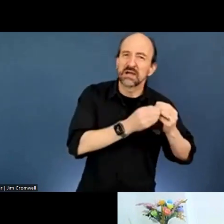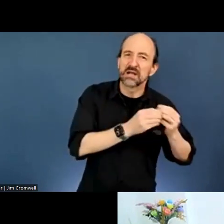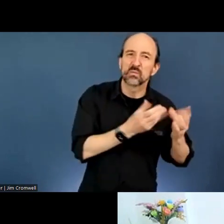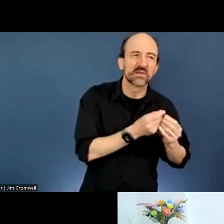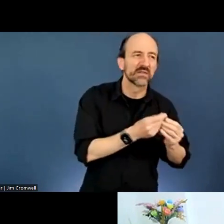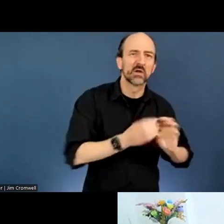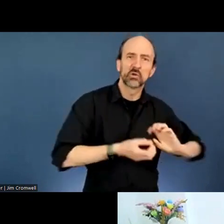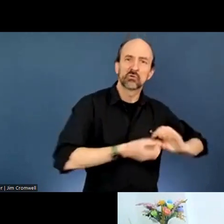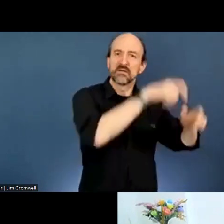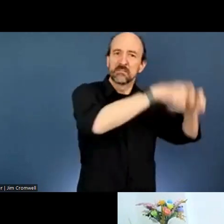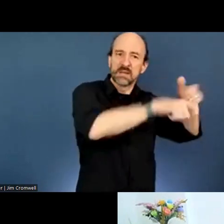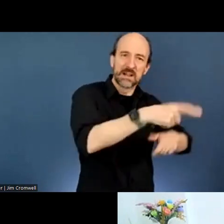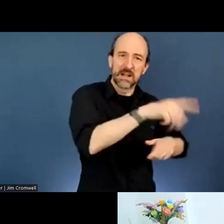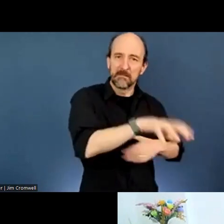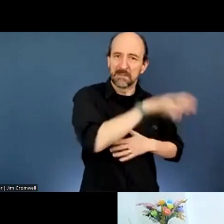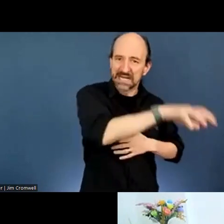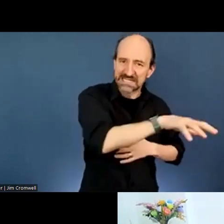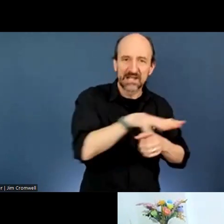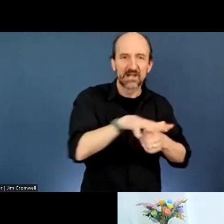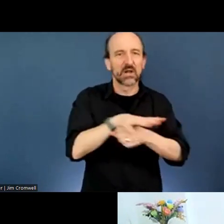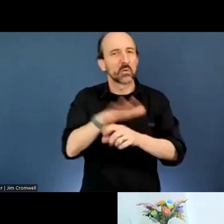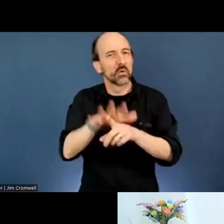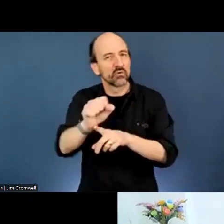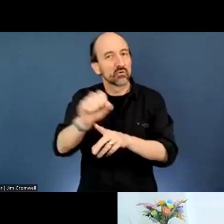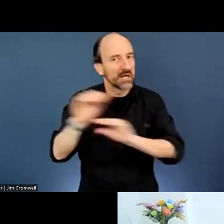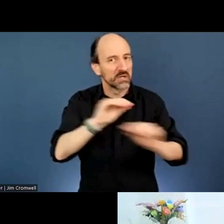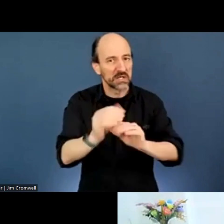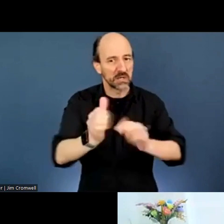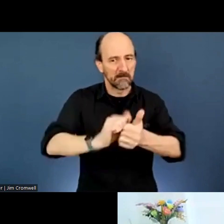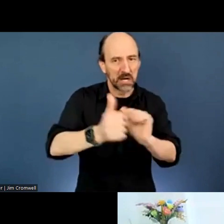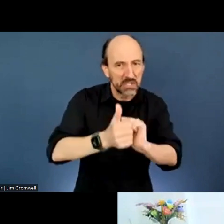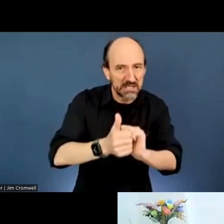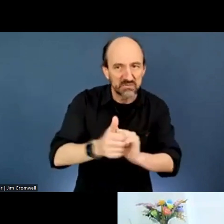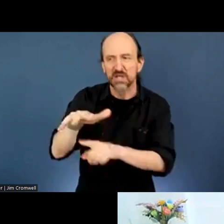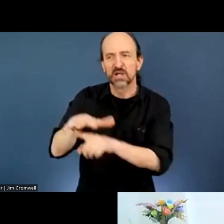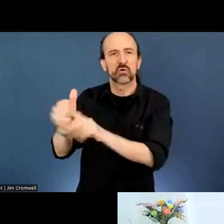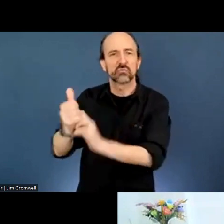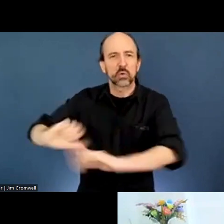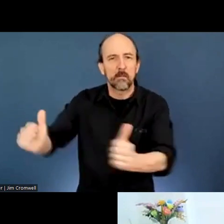local cultural education partnerships, cultural compacts and the